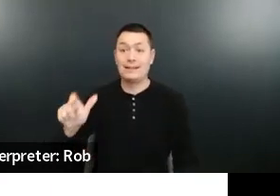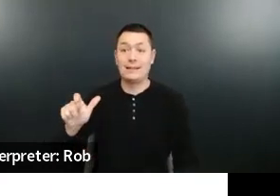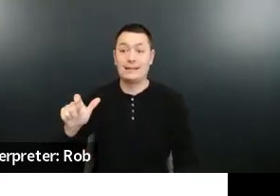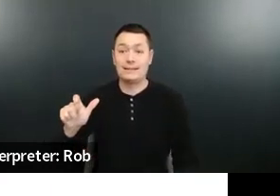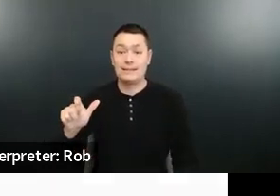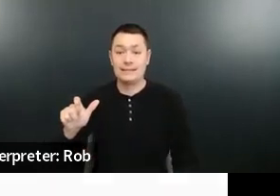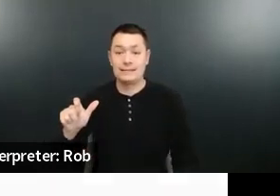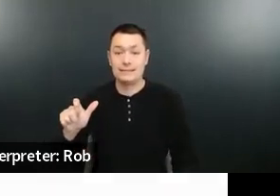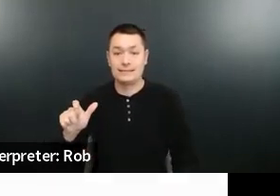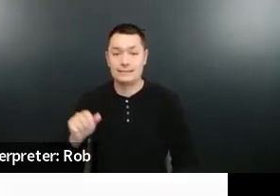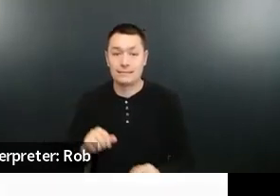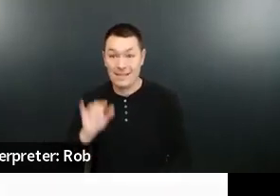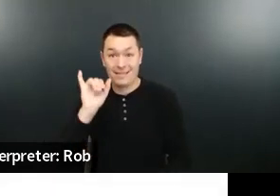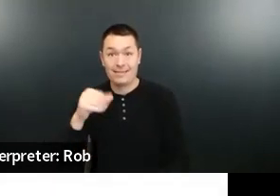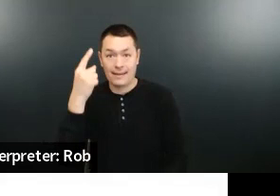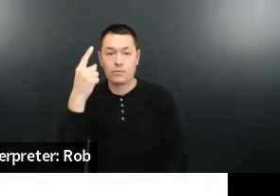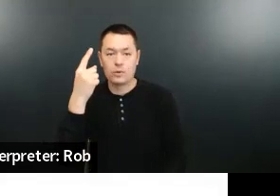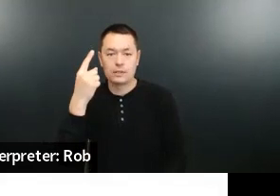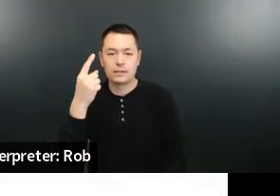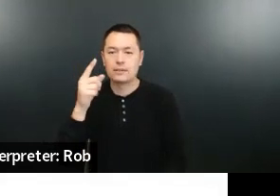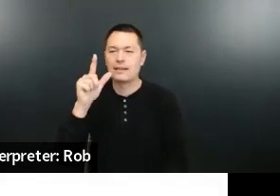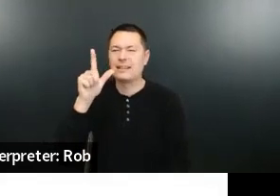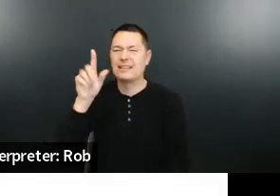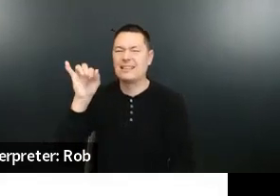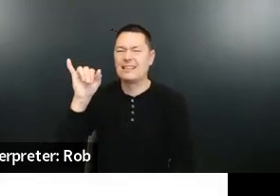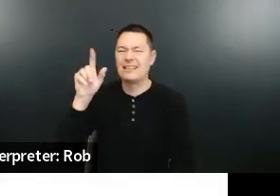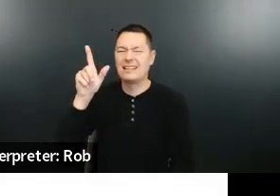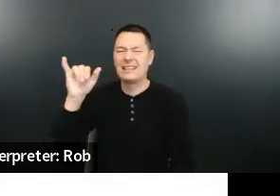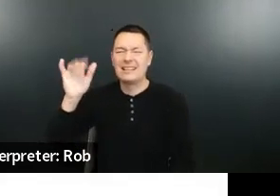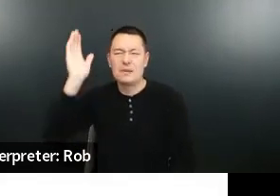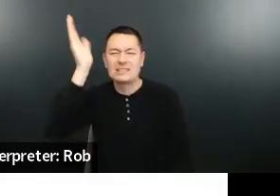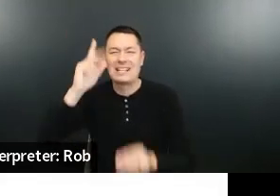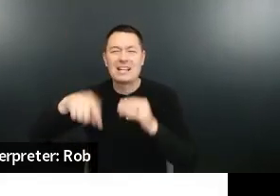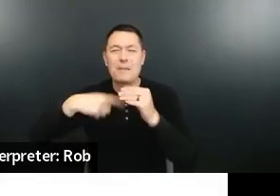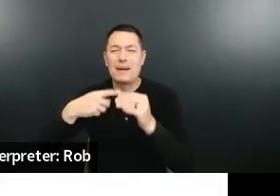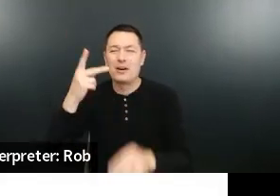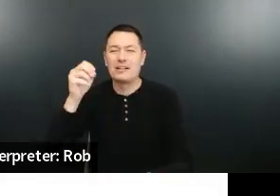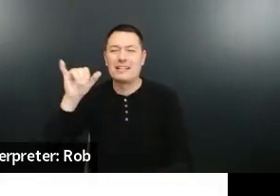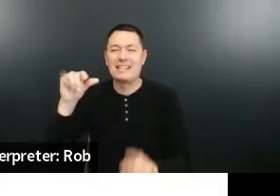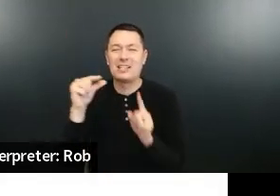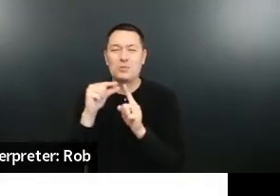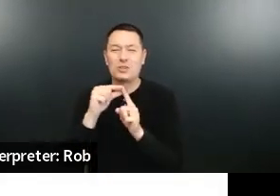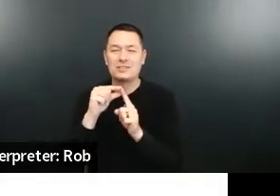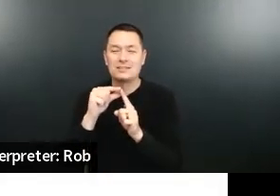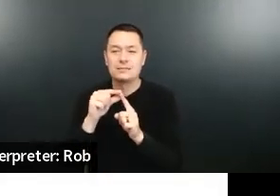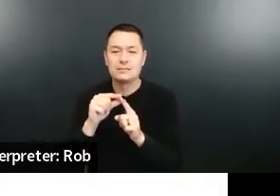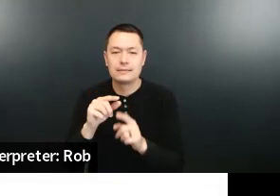This is the one that we was presenting about the keywords because, you know, we never know what we don't know.